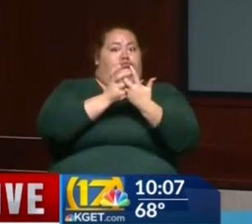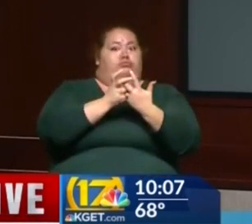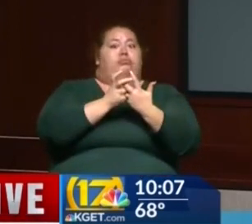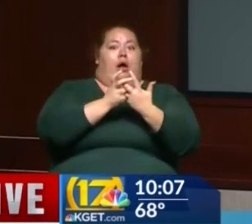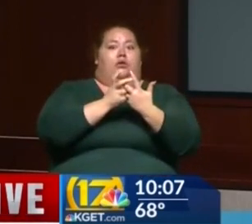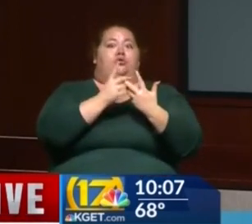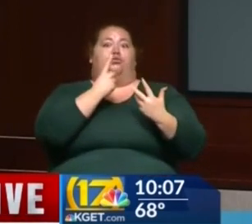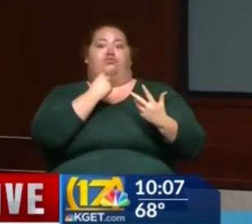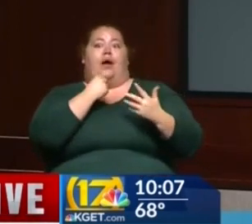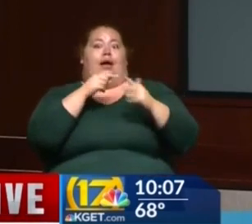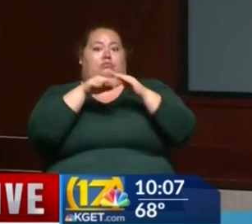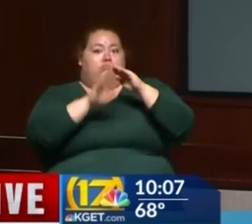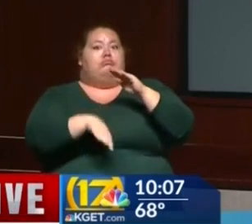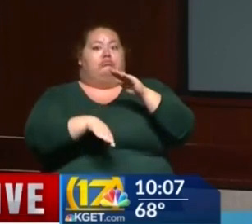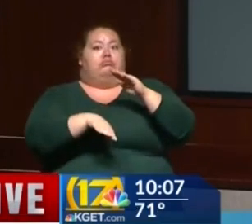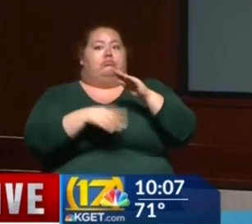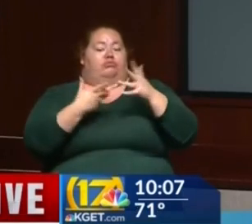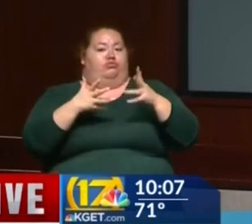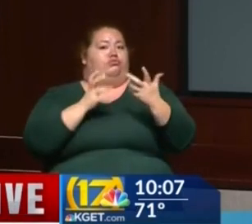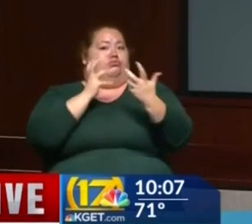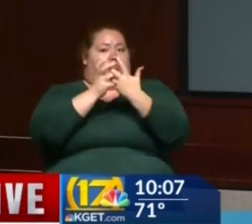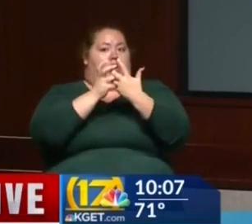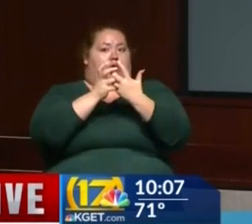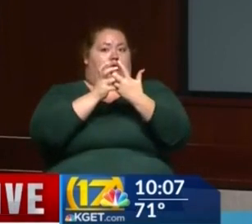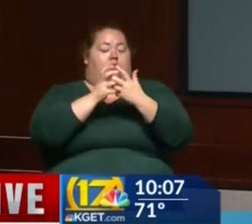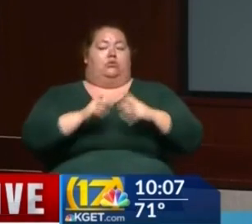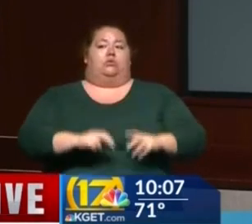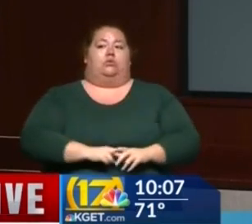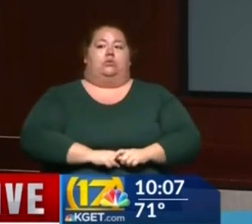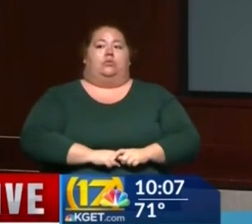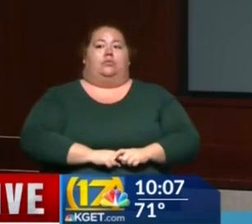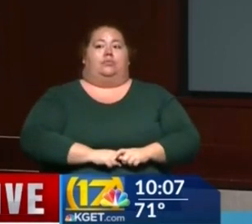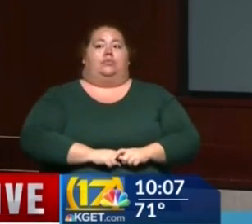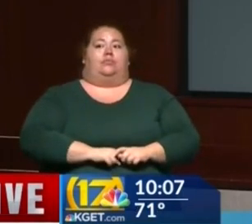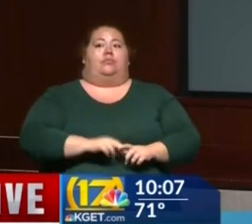BELOW EIGHT PERCENT AS OF TUESDAY, OCTOBER 6 KERN WAS IN TIER 1 OR THE PURPLE TEAR OR